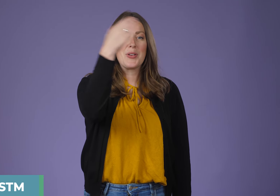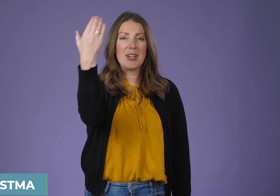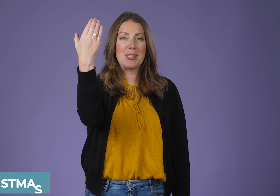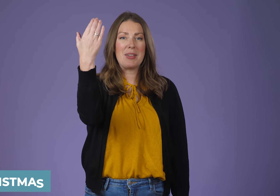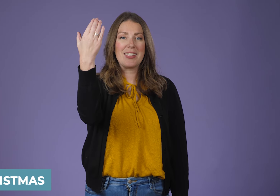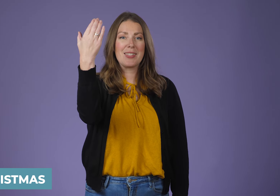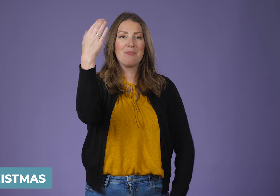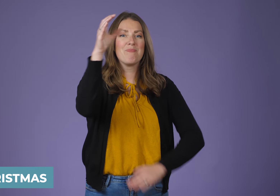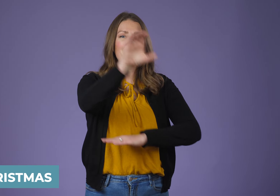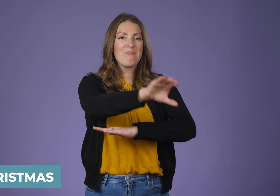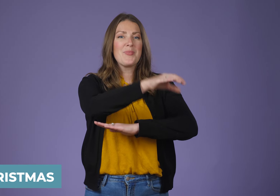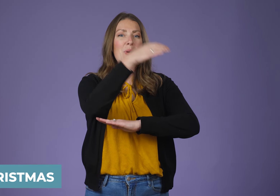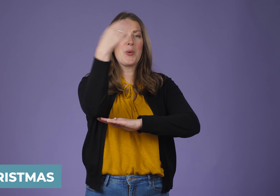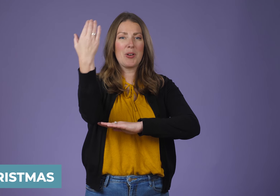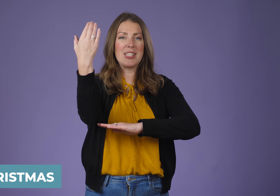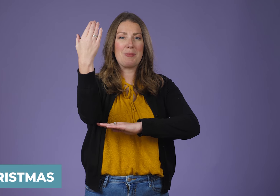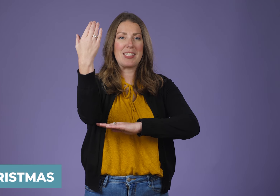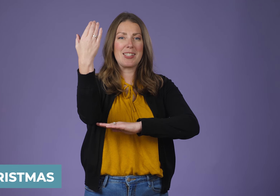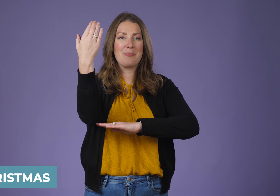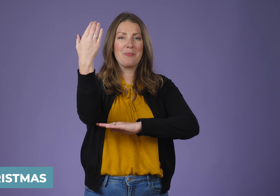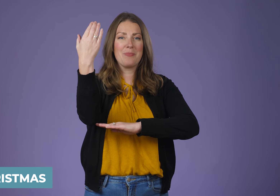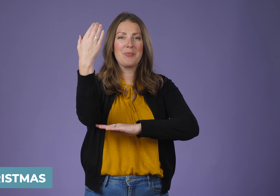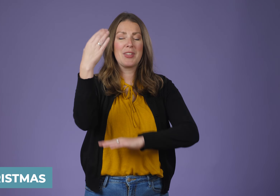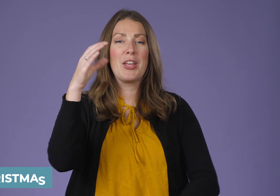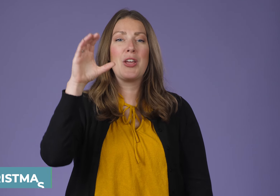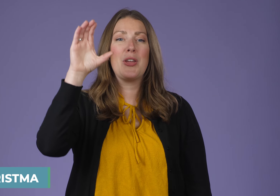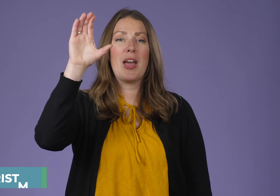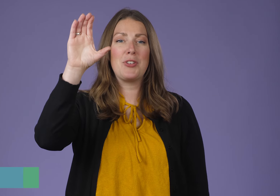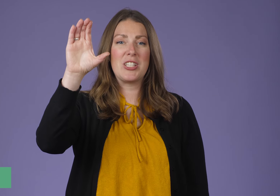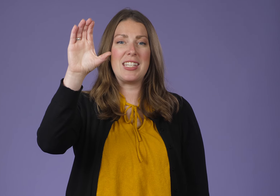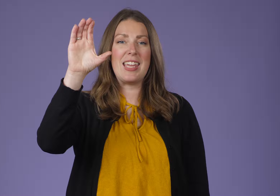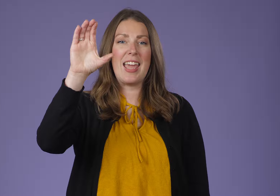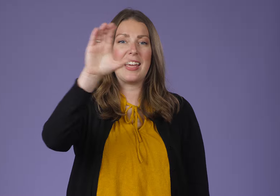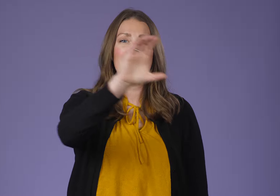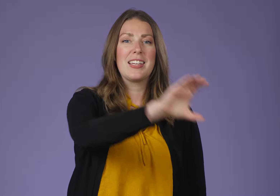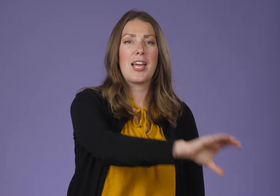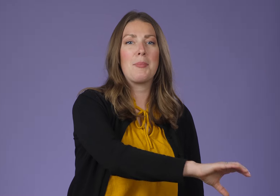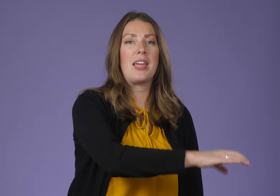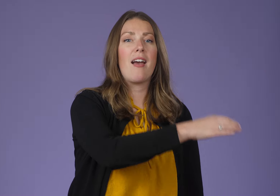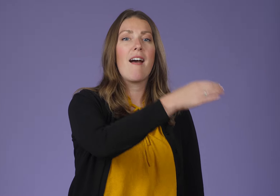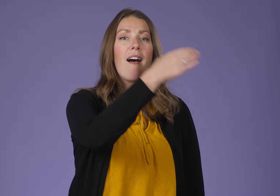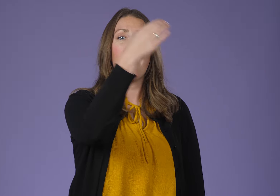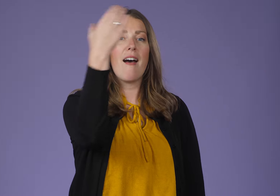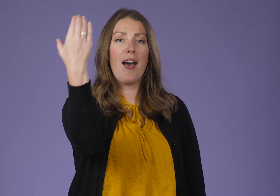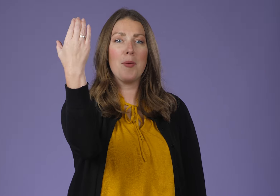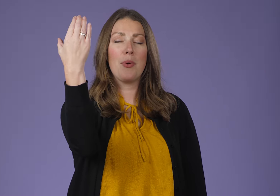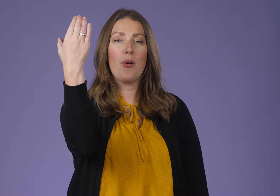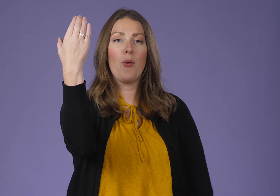Christmas or Christmas. You have your C-hand coming up